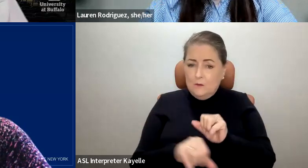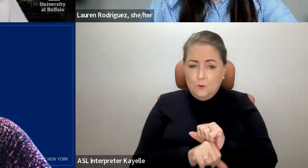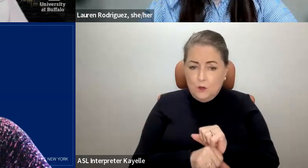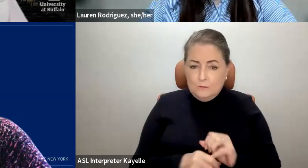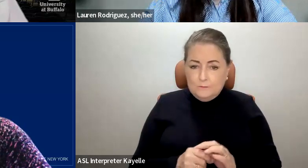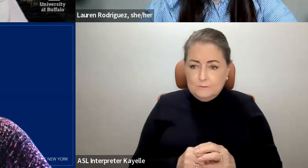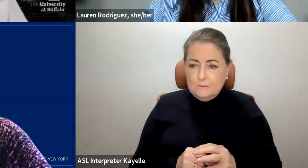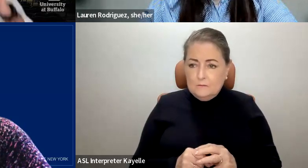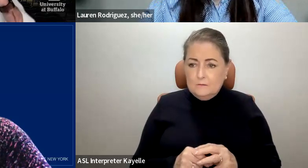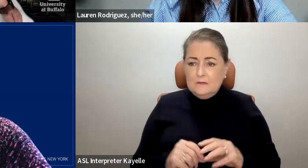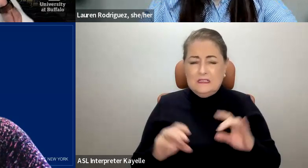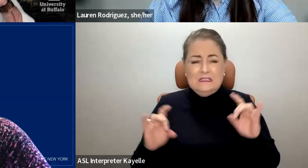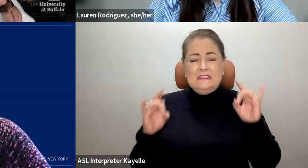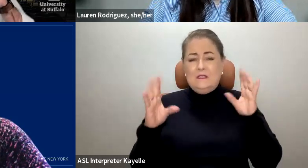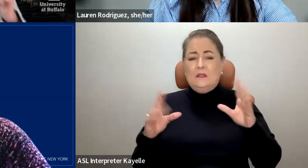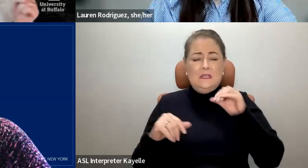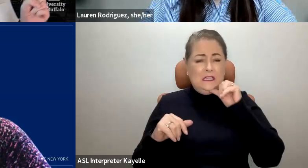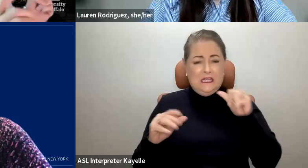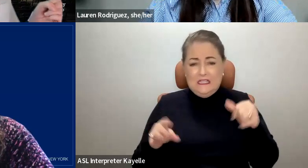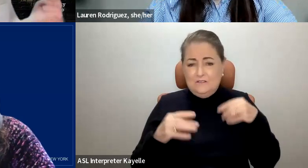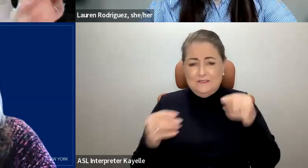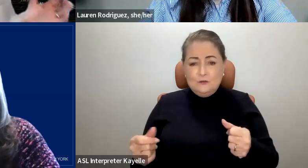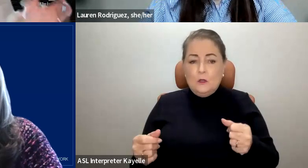terribly inefficient, excuse me, there's got to be a better way